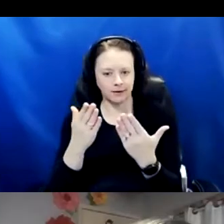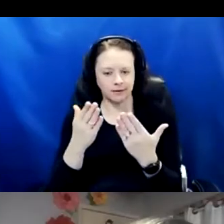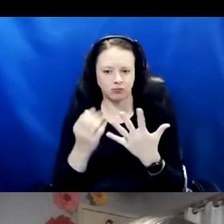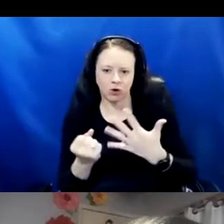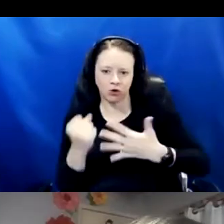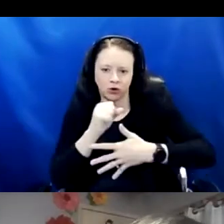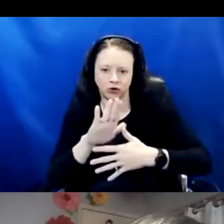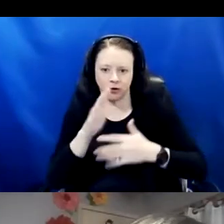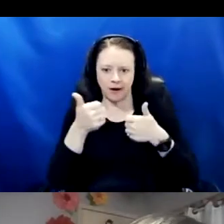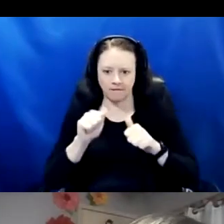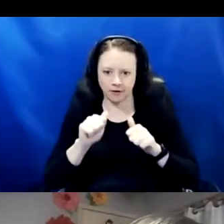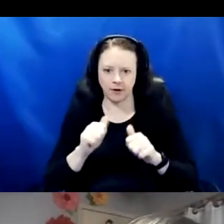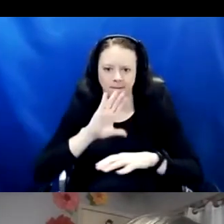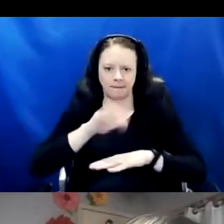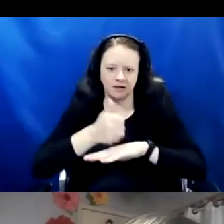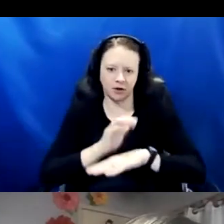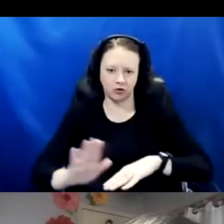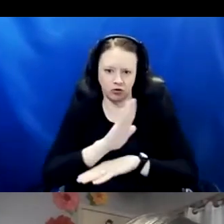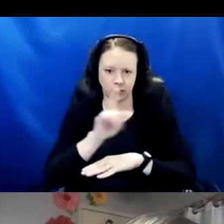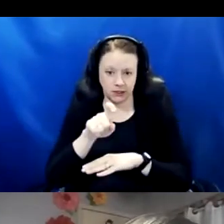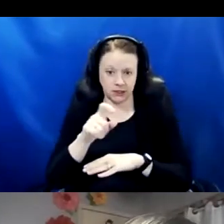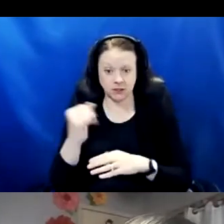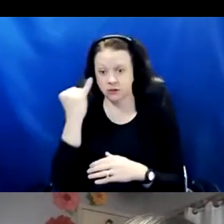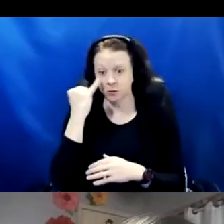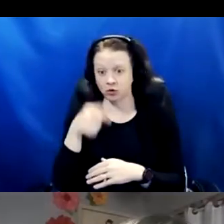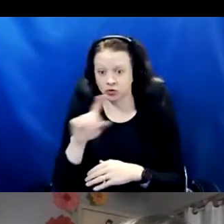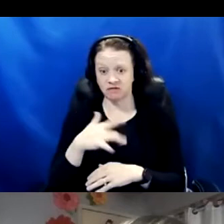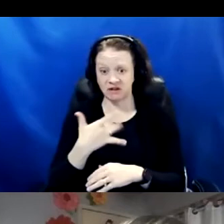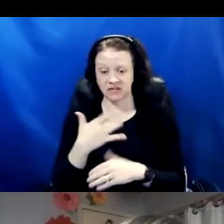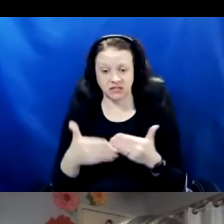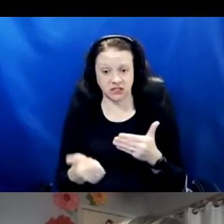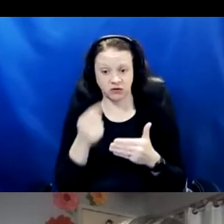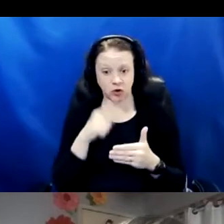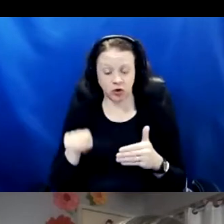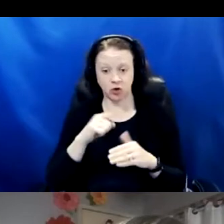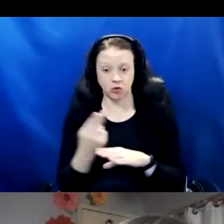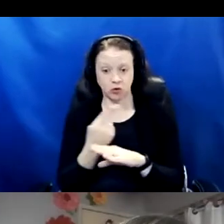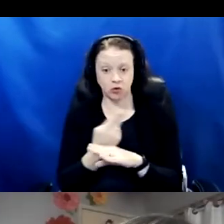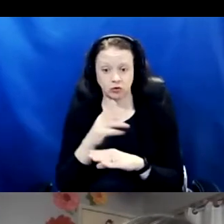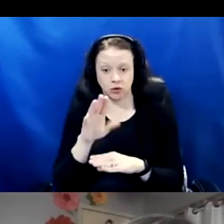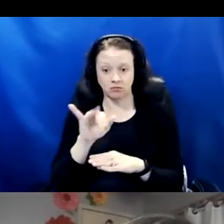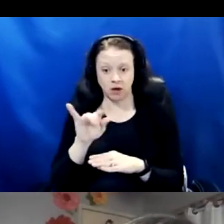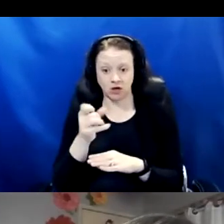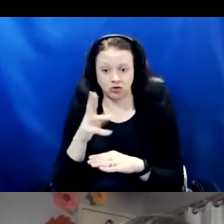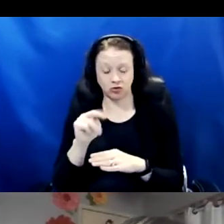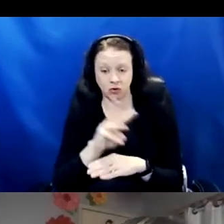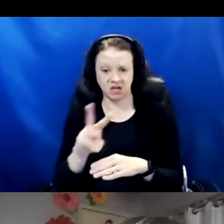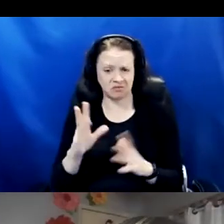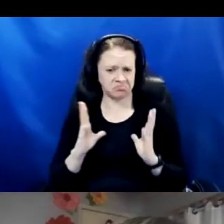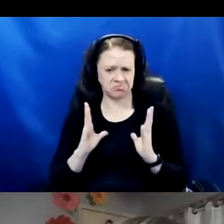So, you know, if you feel like it's easiest for you to use the My Turn website, then you know, that's great.